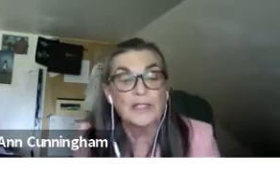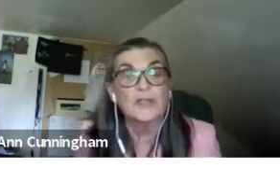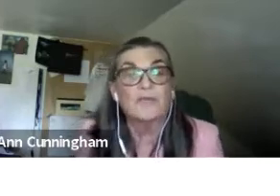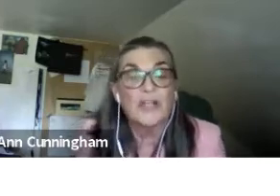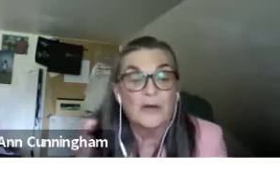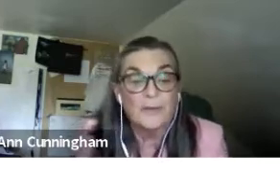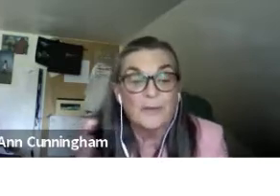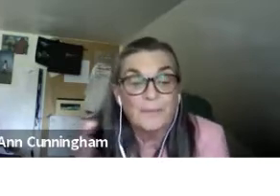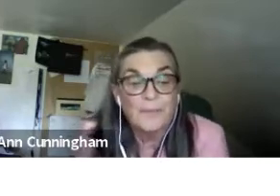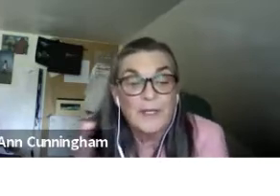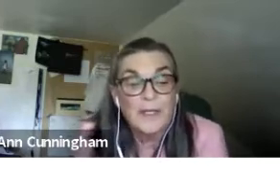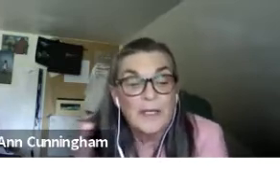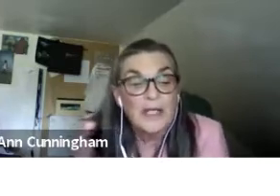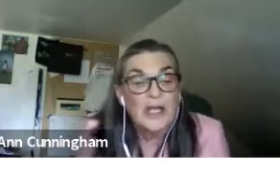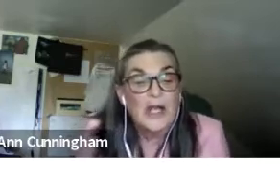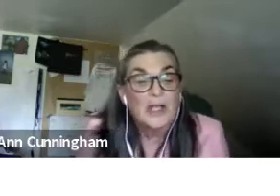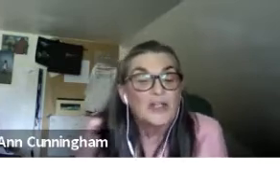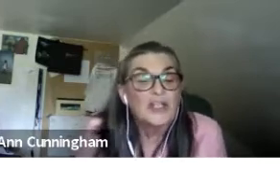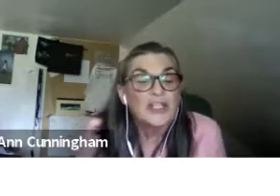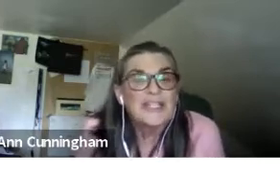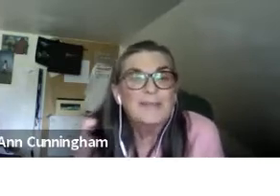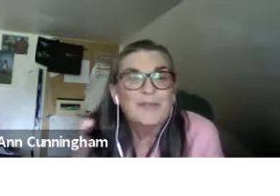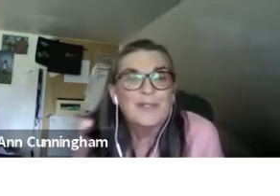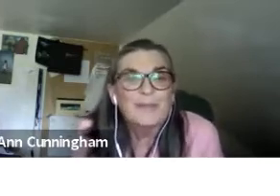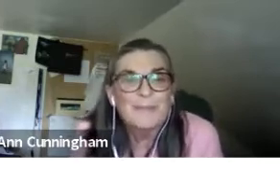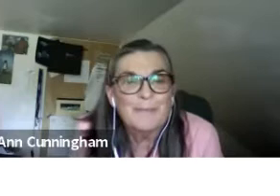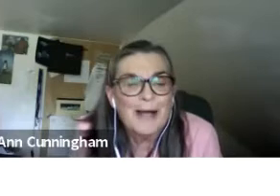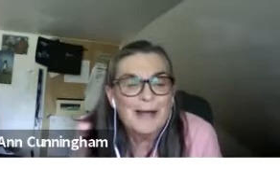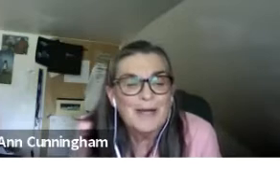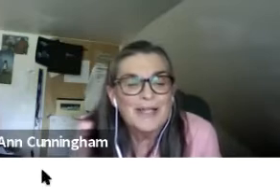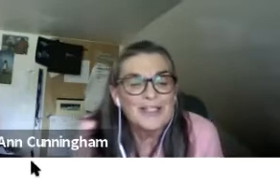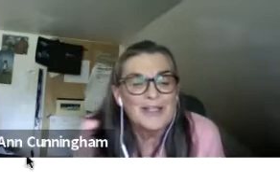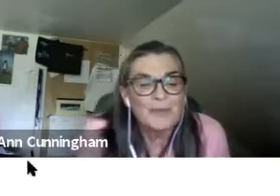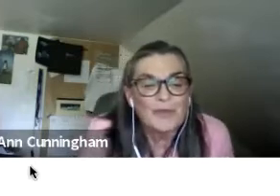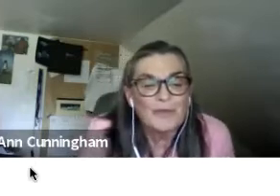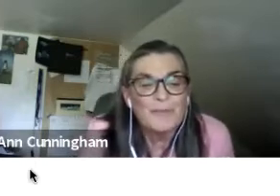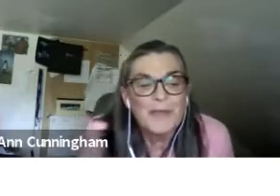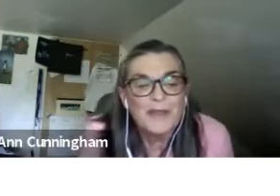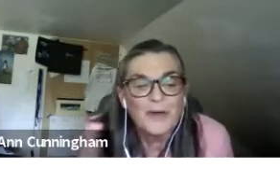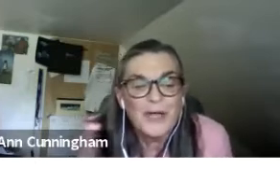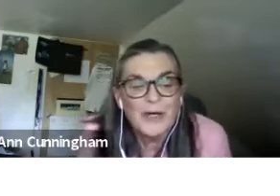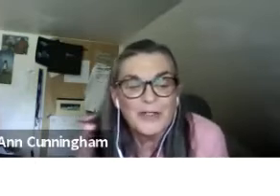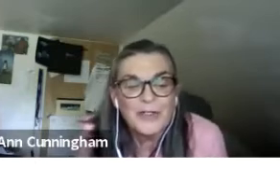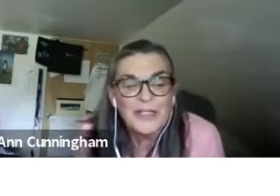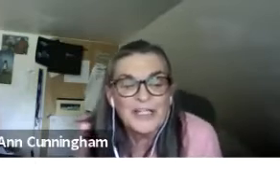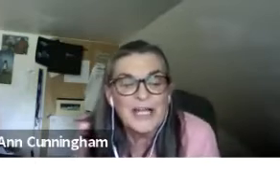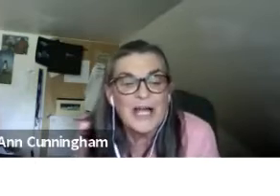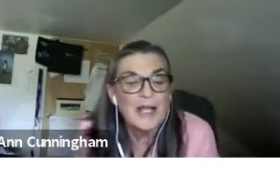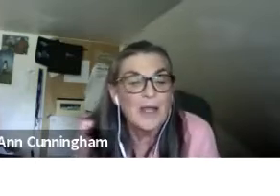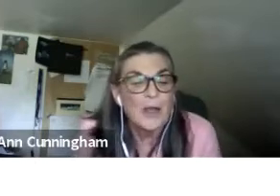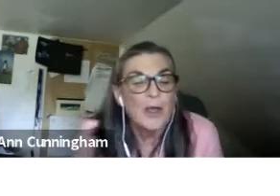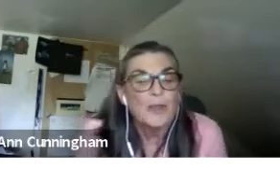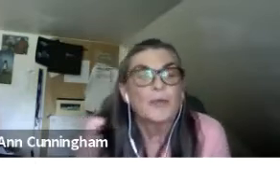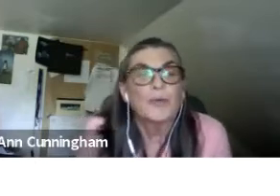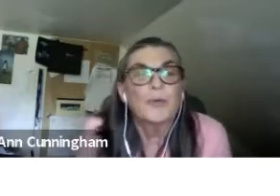finger. She seems to be guided by some sort of mythical character in the sky through